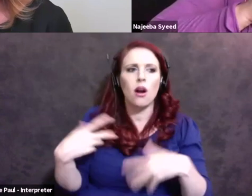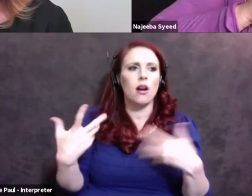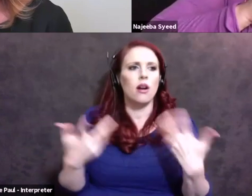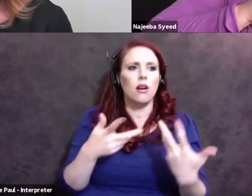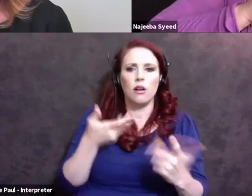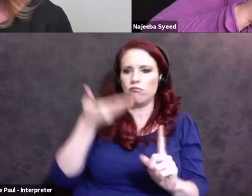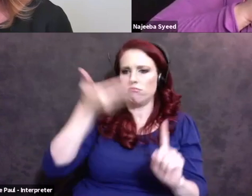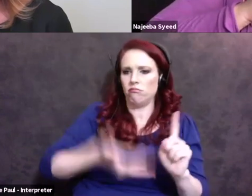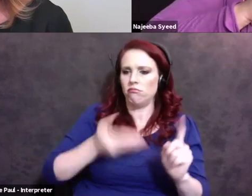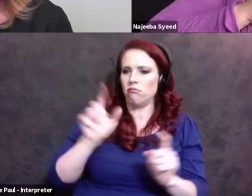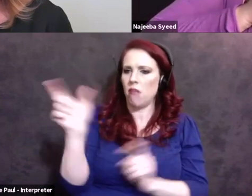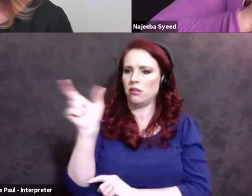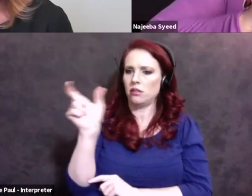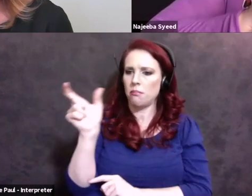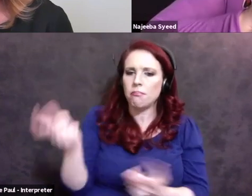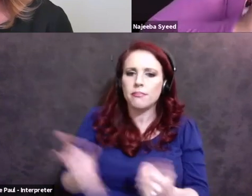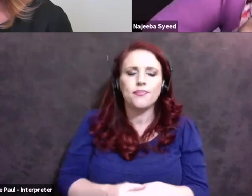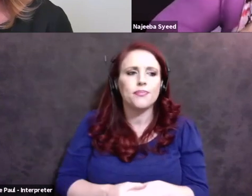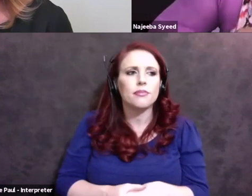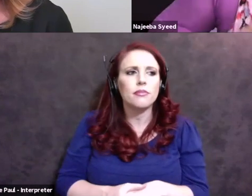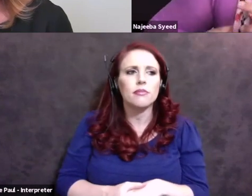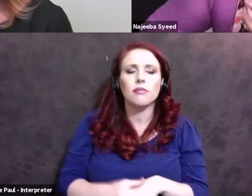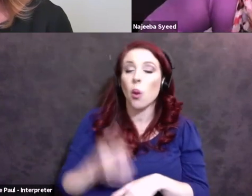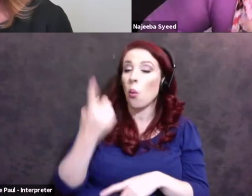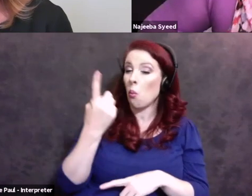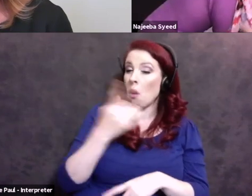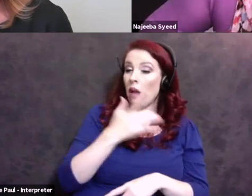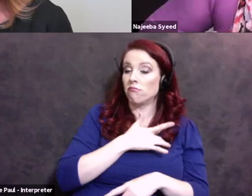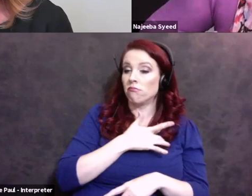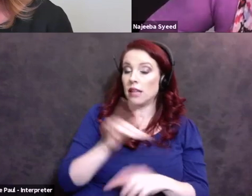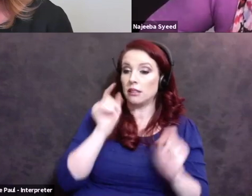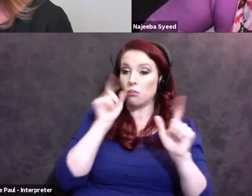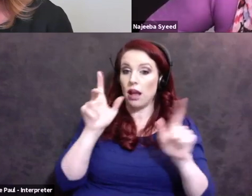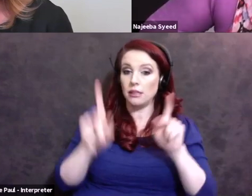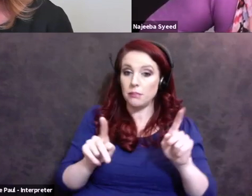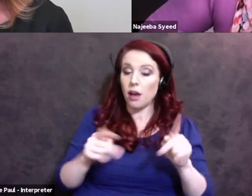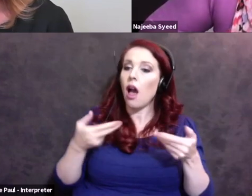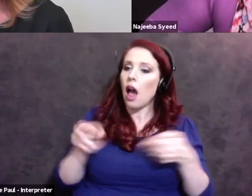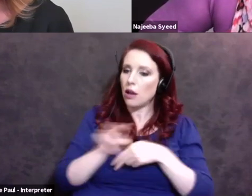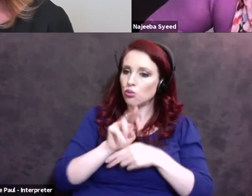is. One thing that's always surprised people, I wear a hijab and cover my hair in a particular